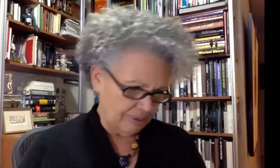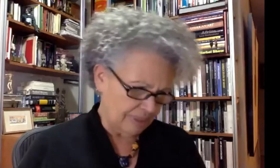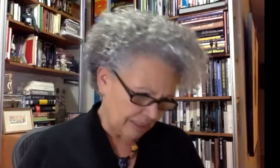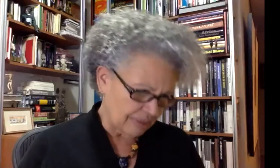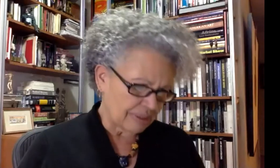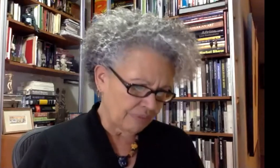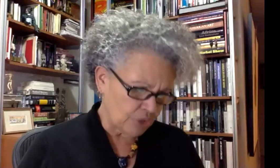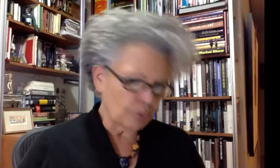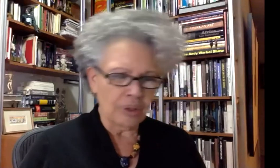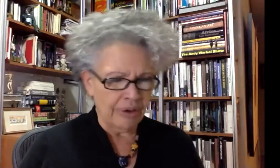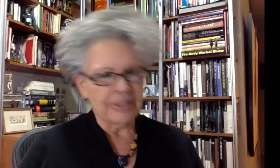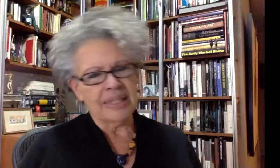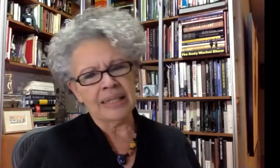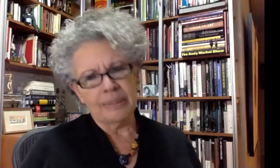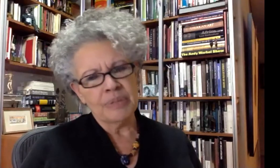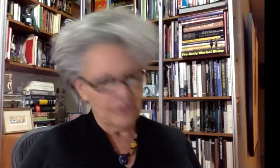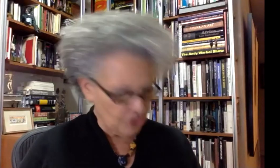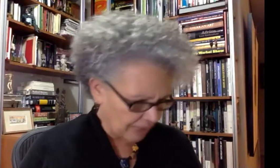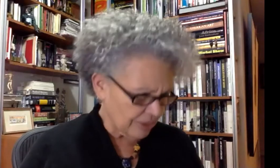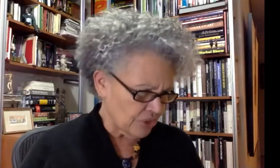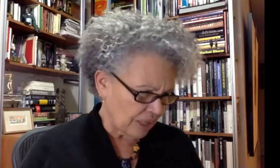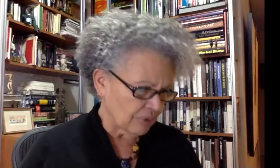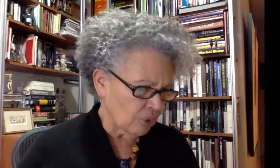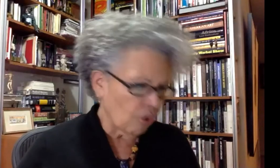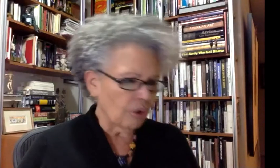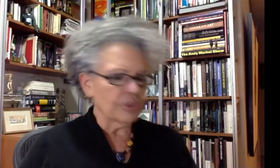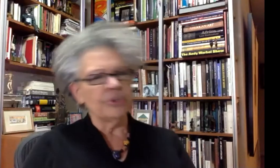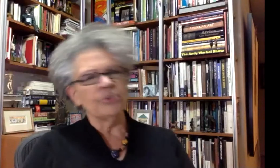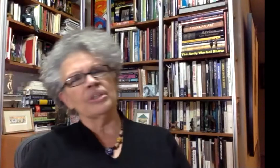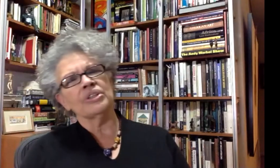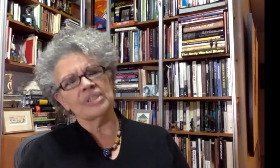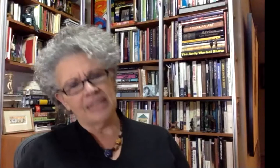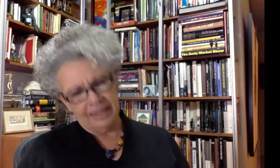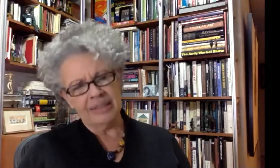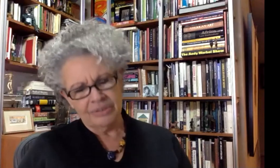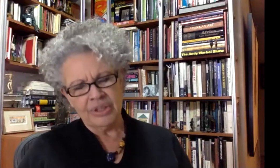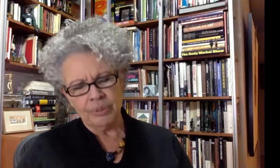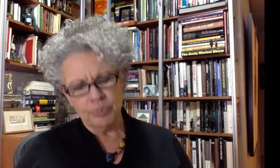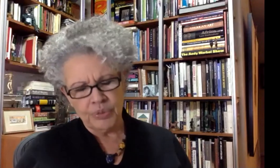since visual artists accepted the challenge and the call to use their stuff, their, their